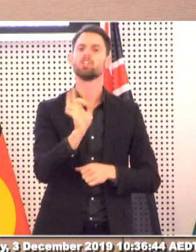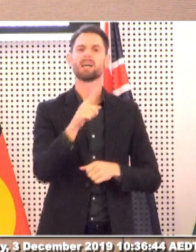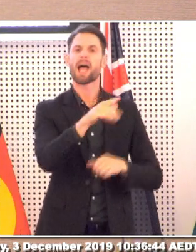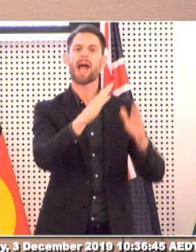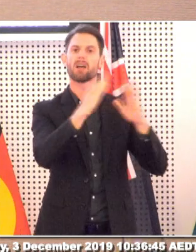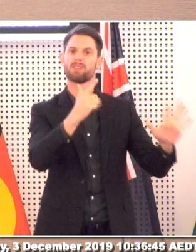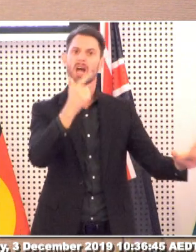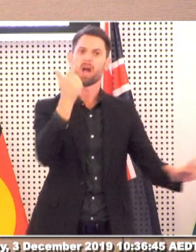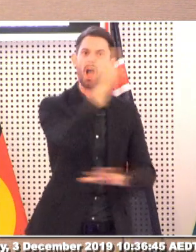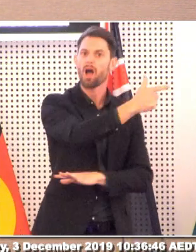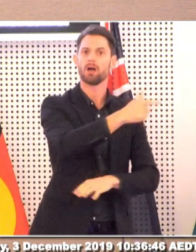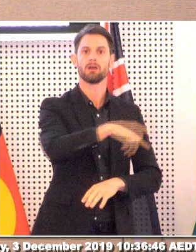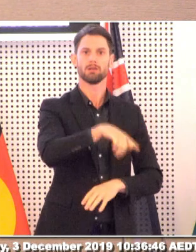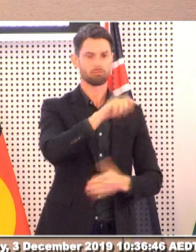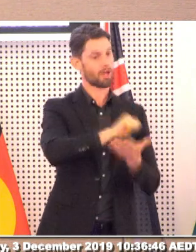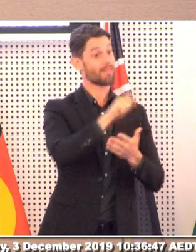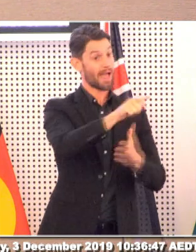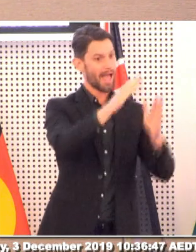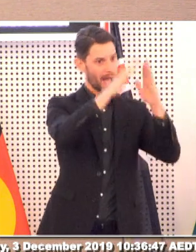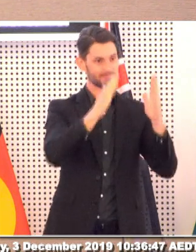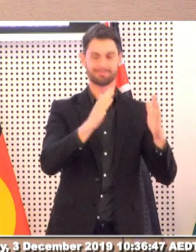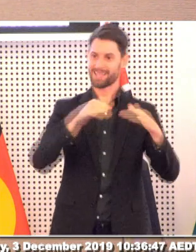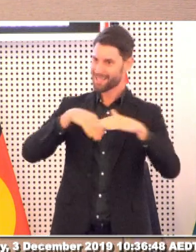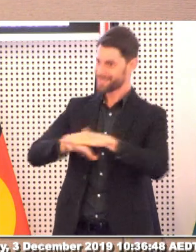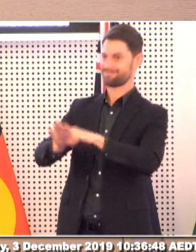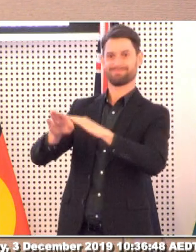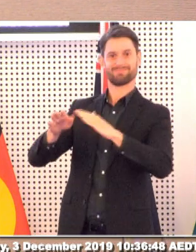If some people choose to live in group homes I mean that should be an option that